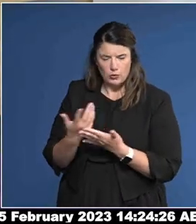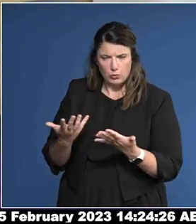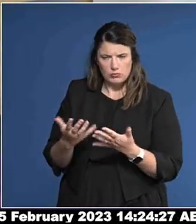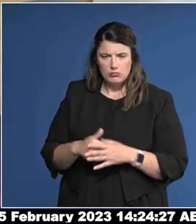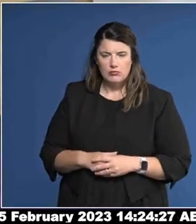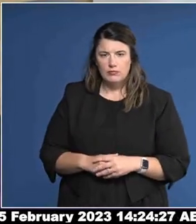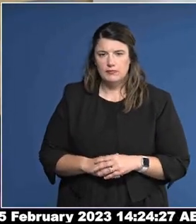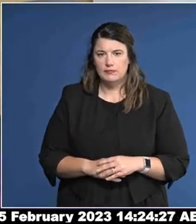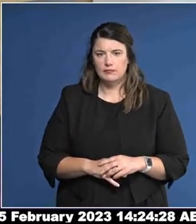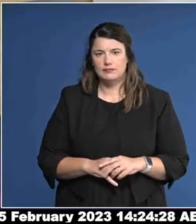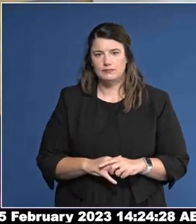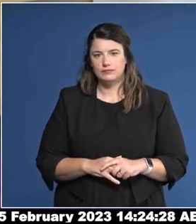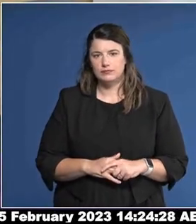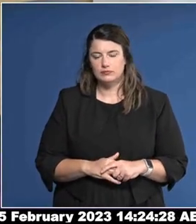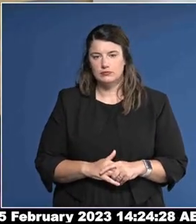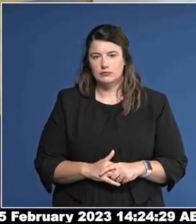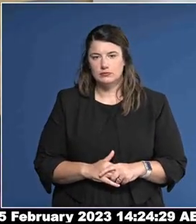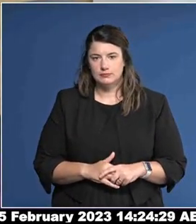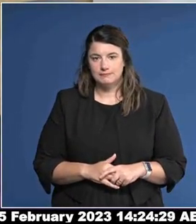Very much as my colleague has expressed.